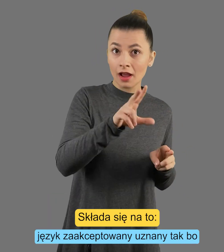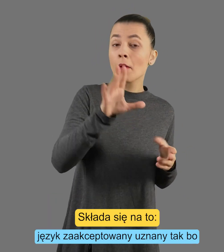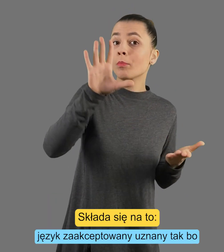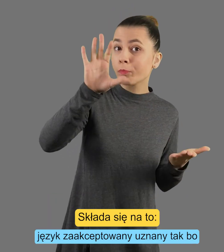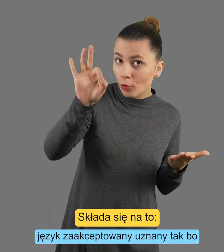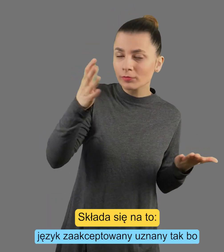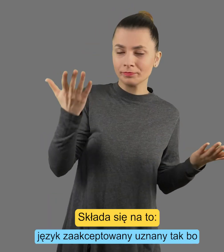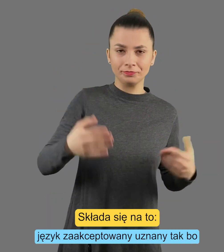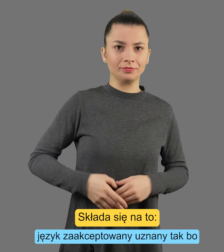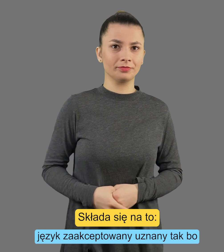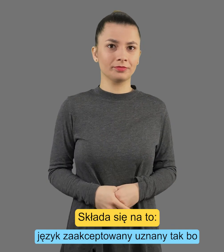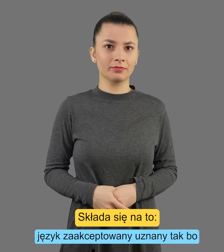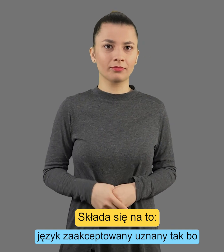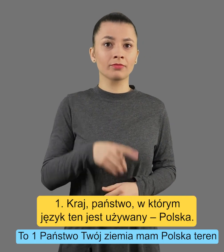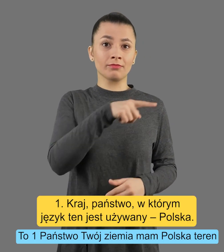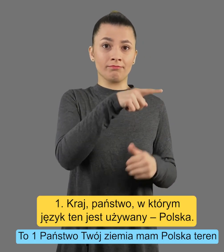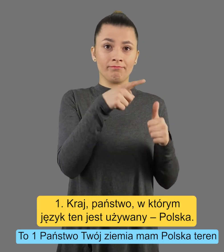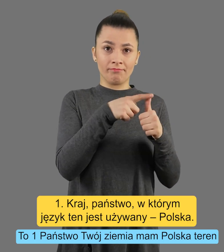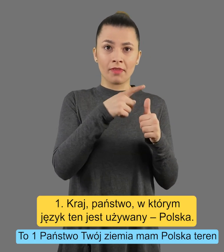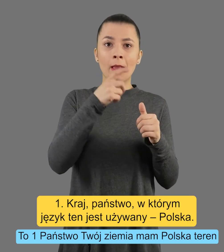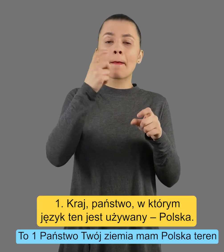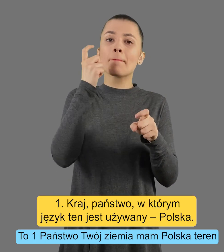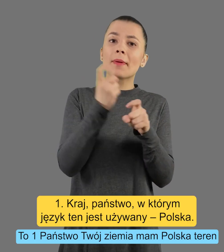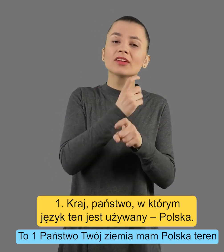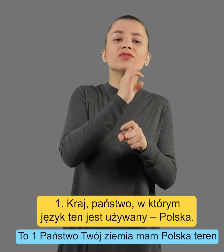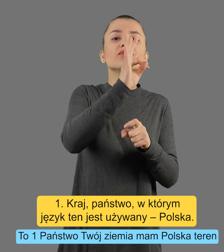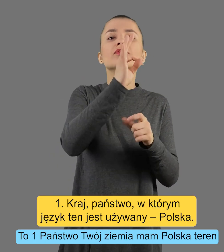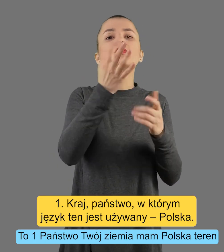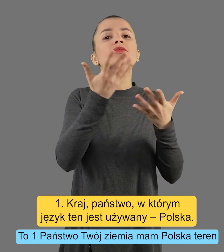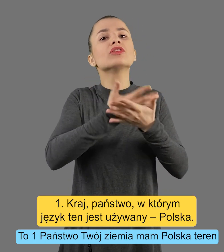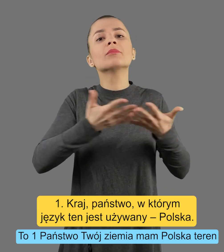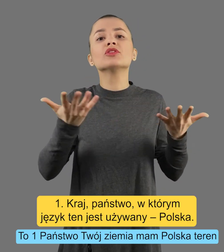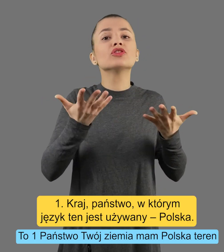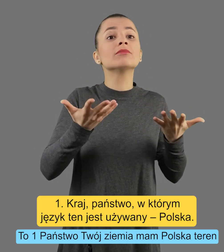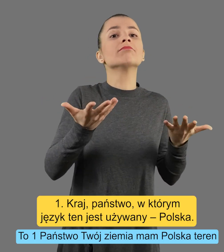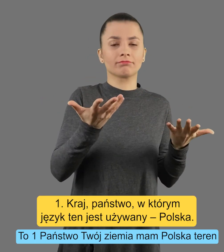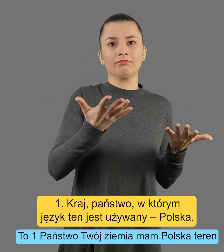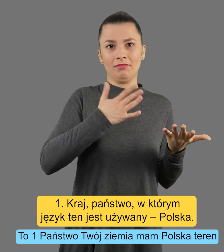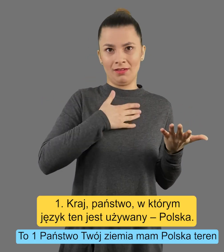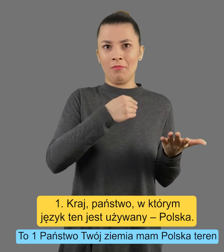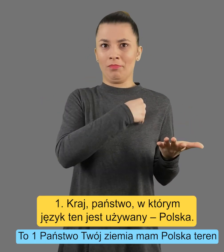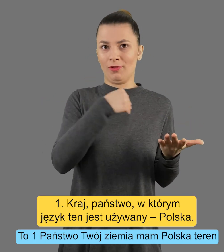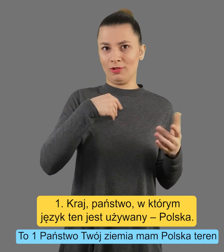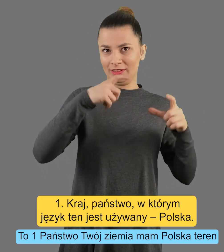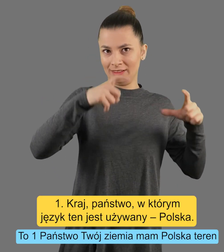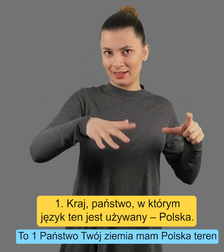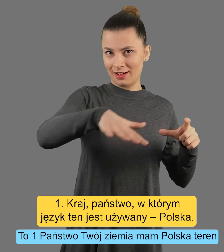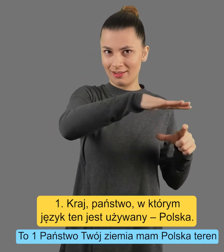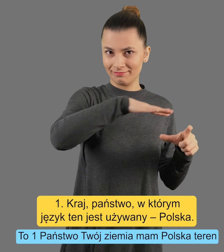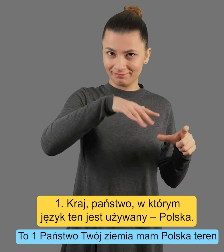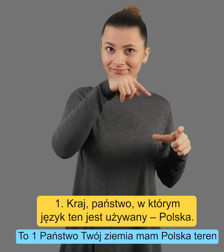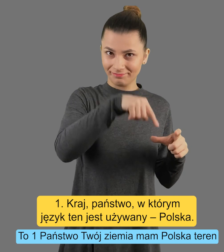It consists of: 1. Country in which the language is used - Poland.